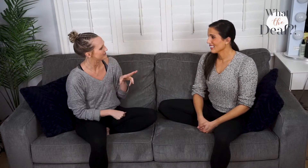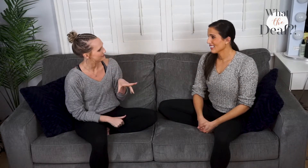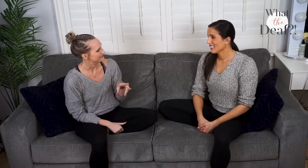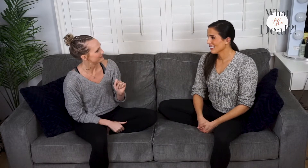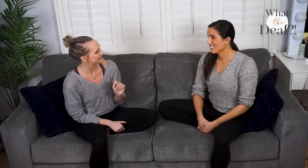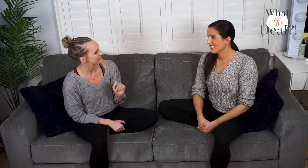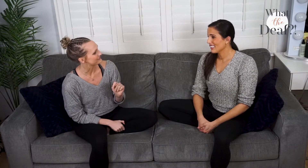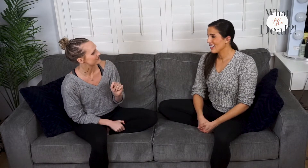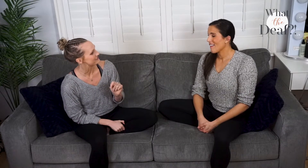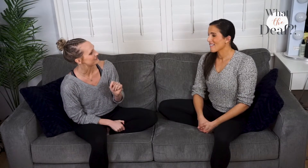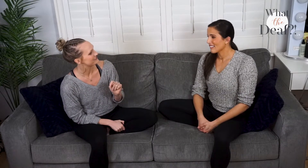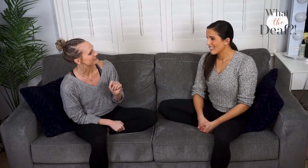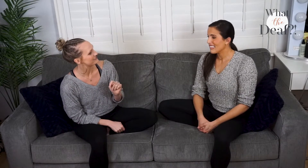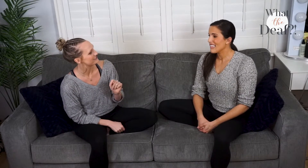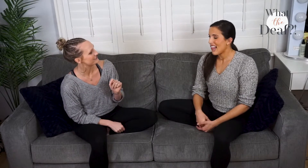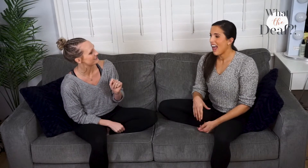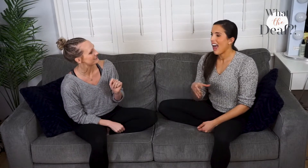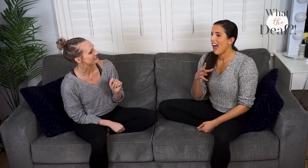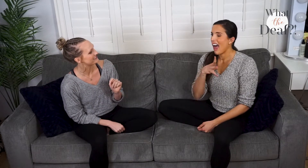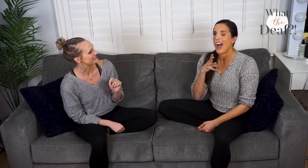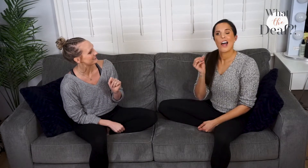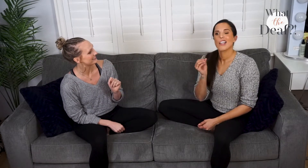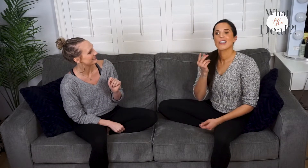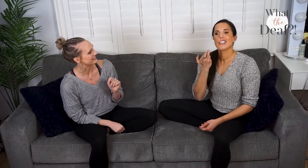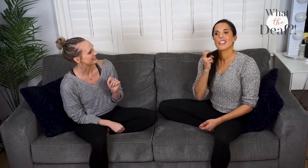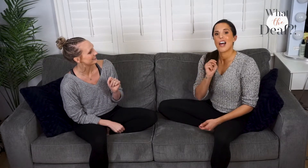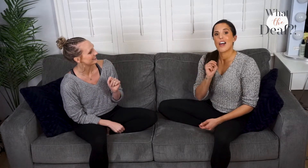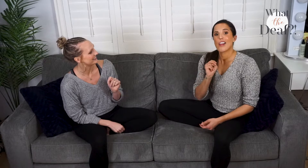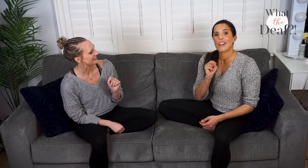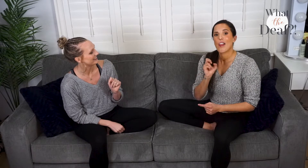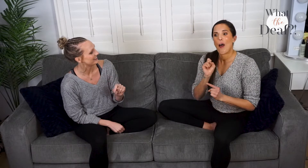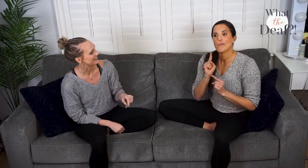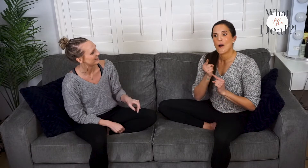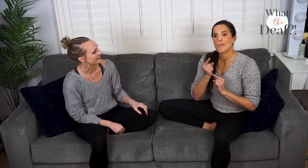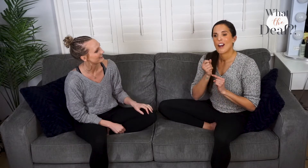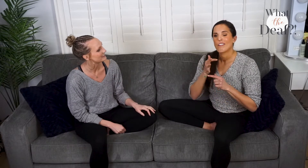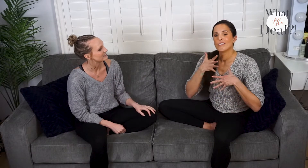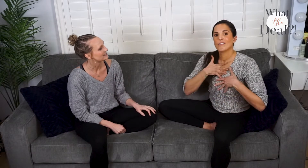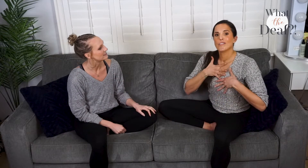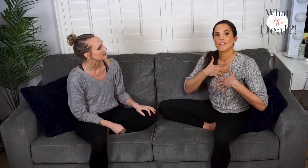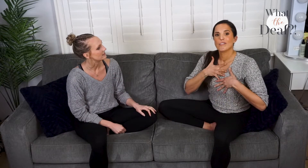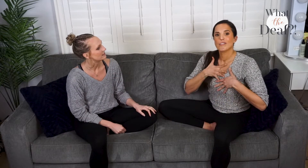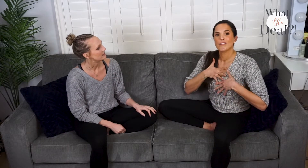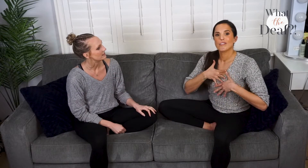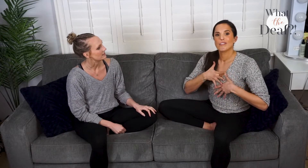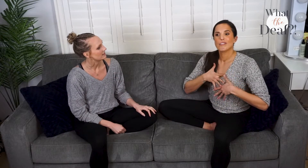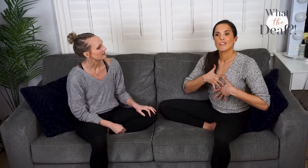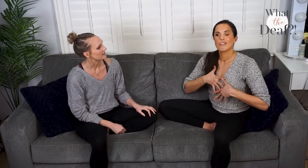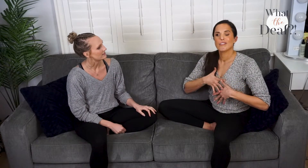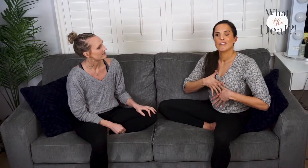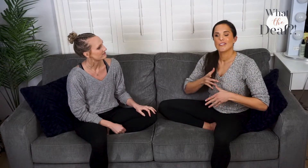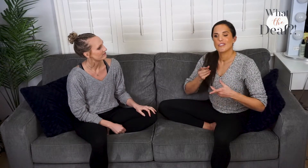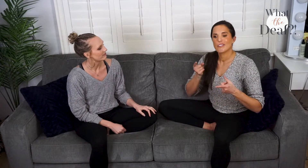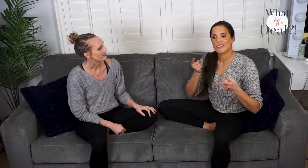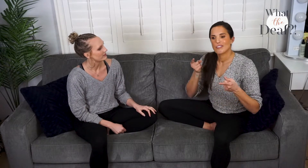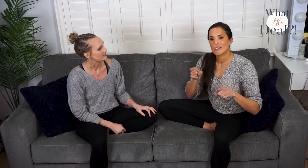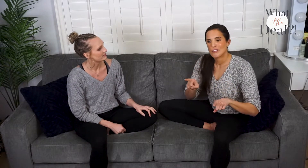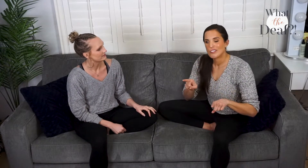and we were officially locked out. And then a moment of sadness just started creeping in.